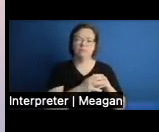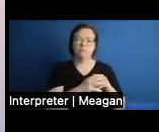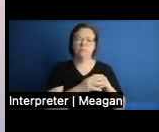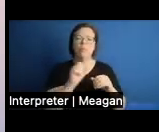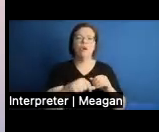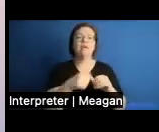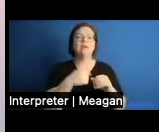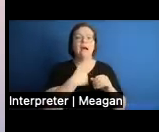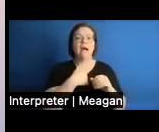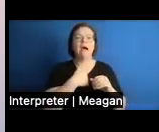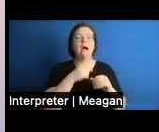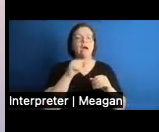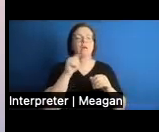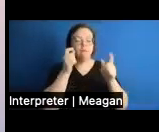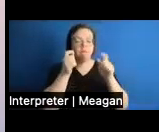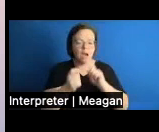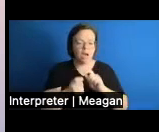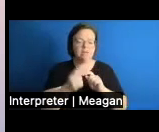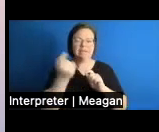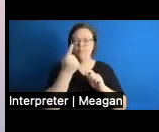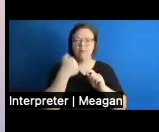and when I'm in the process of revision that's something I'm looking out for is